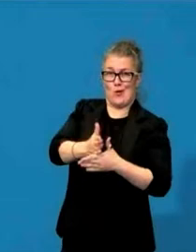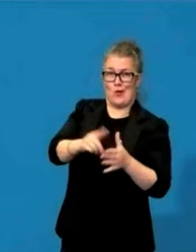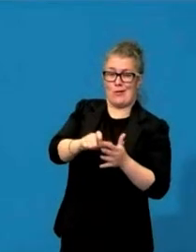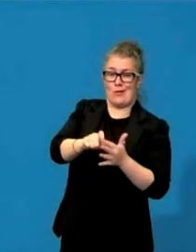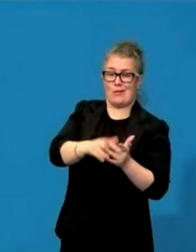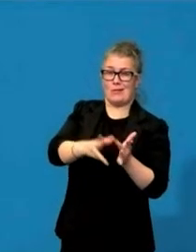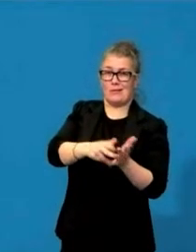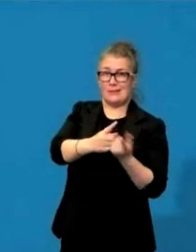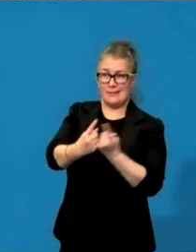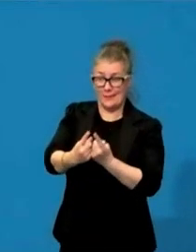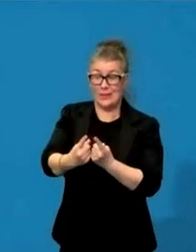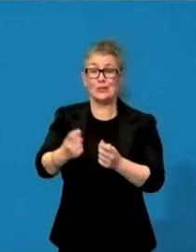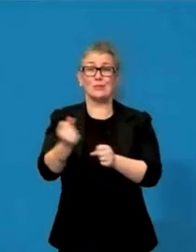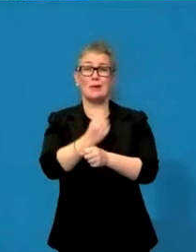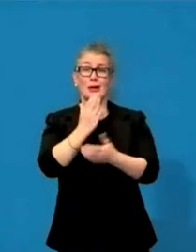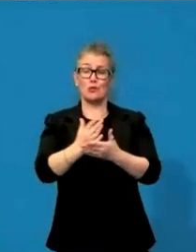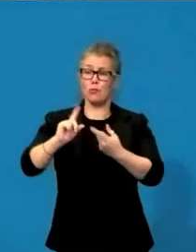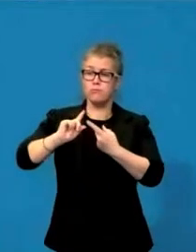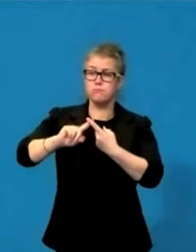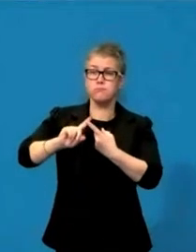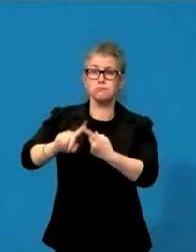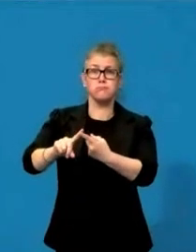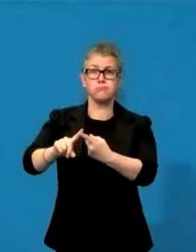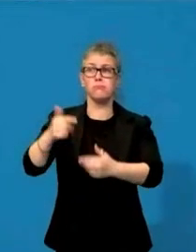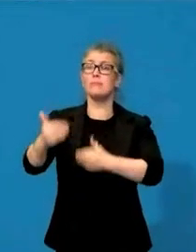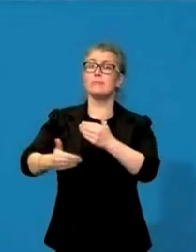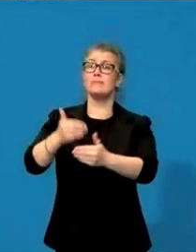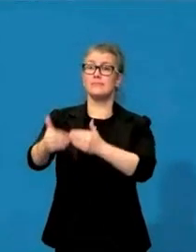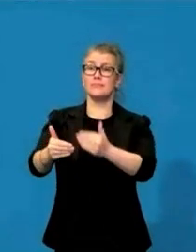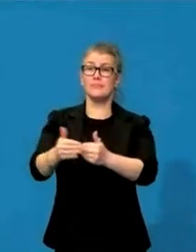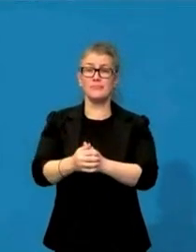keep those views that he espoused on that video going.